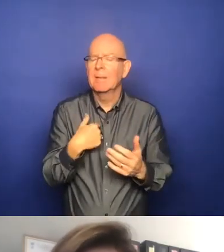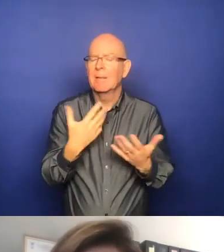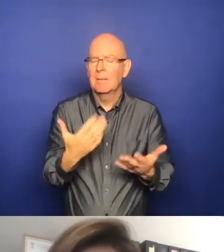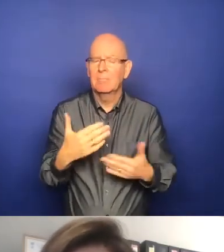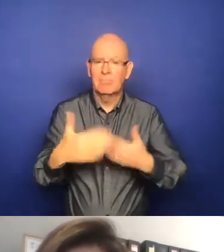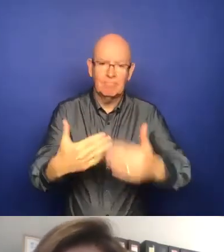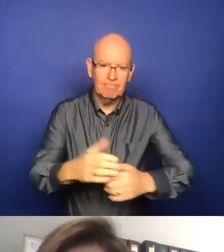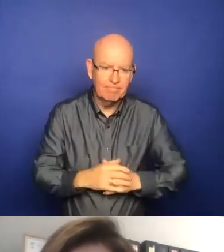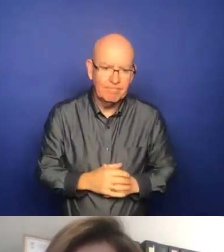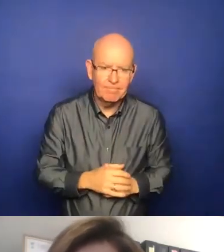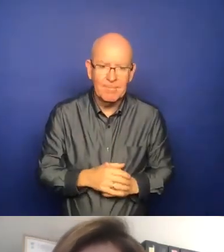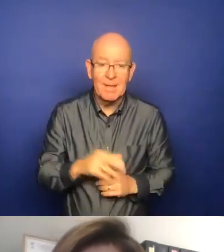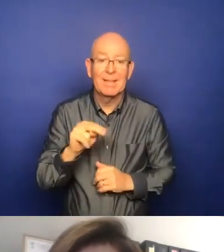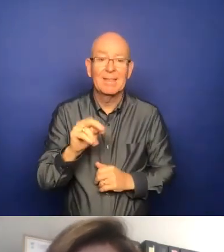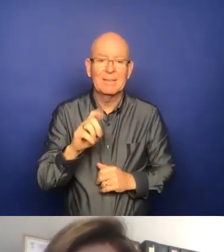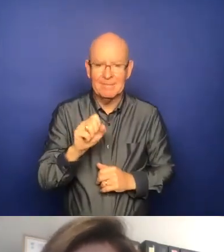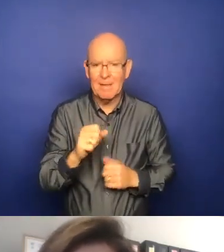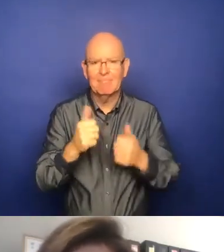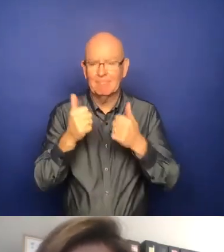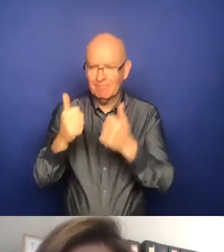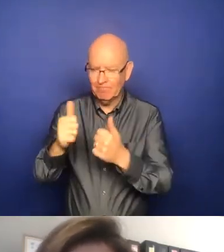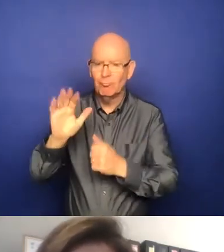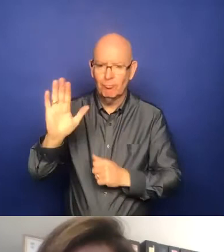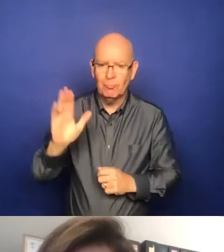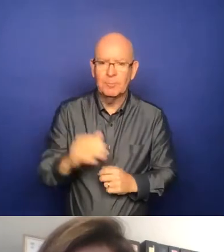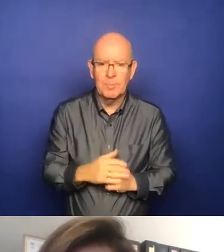and we will move from there. >> NEDA JAFAR: I would make it